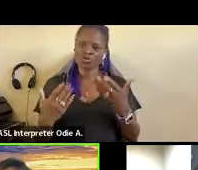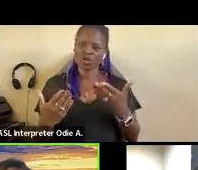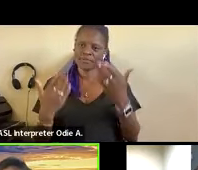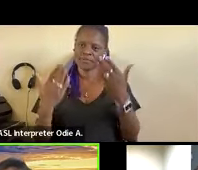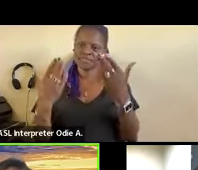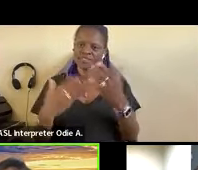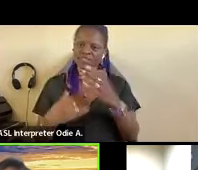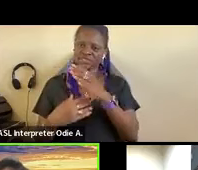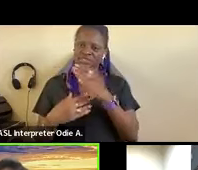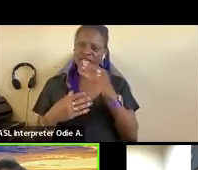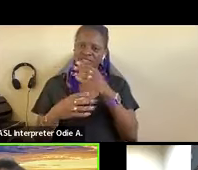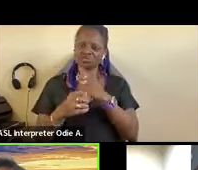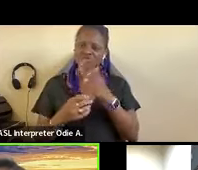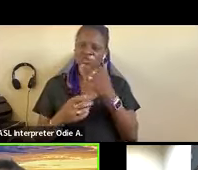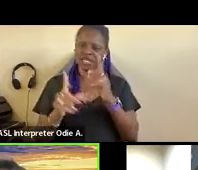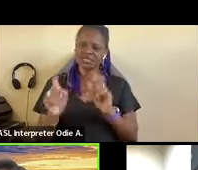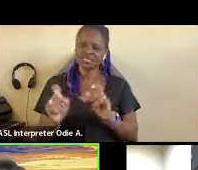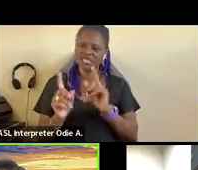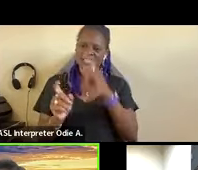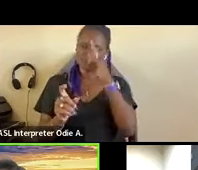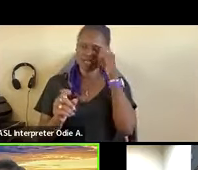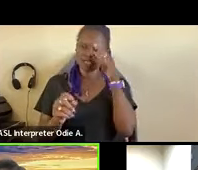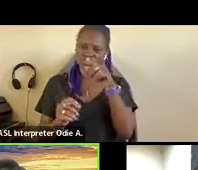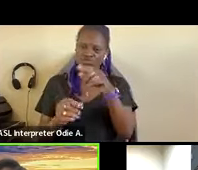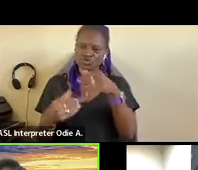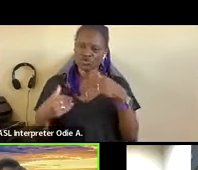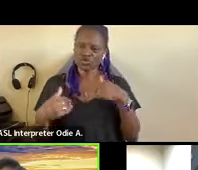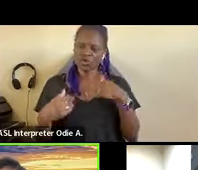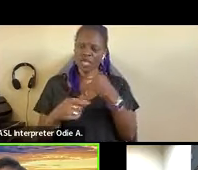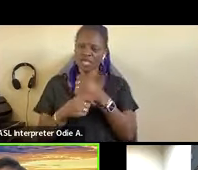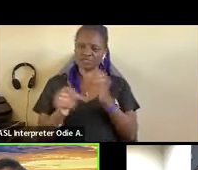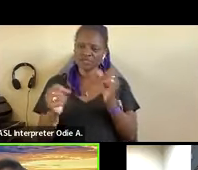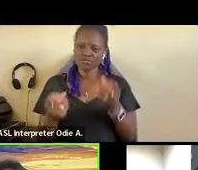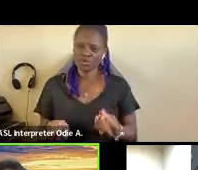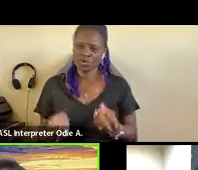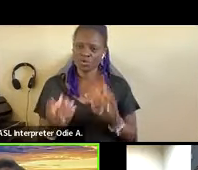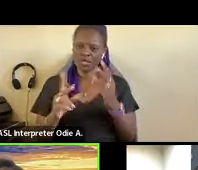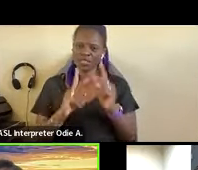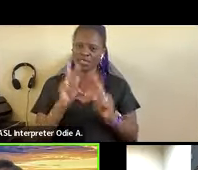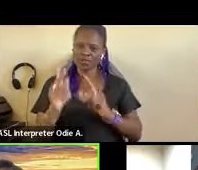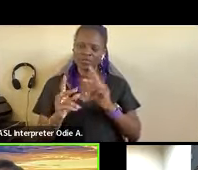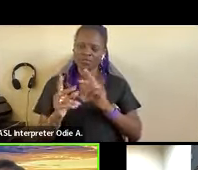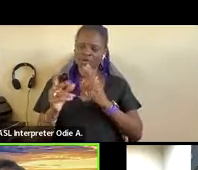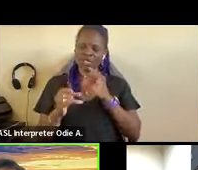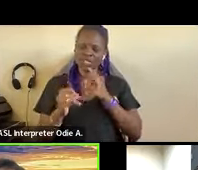Because of you, we have saved countless lives. Finally, I would also like to say that